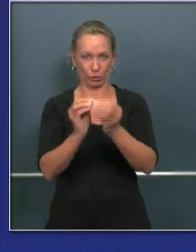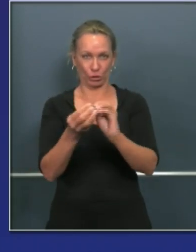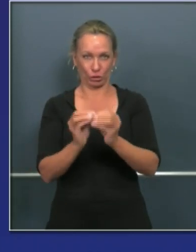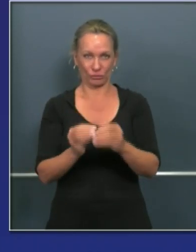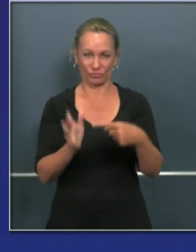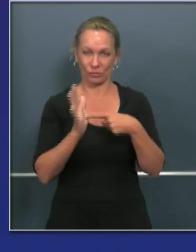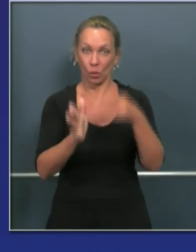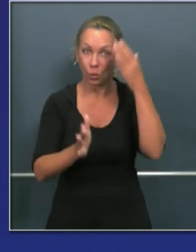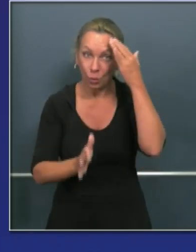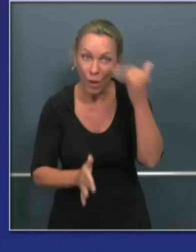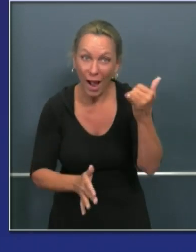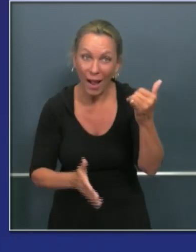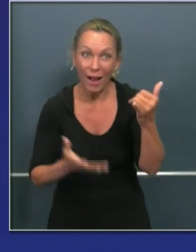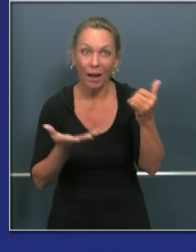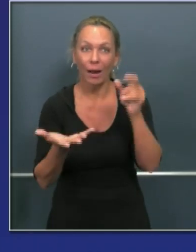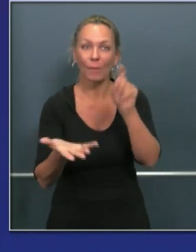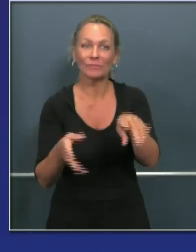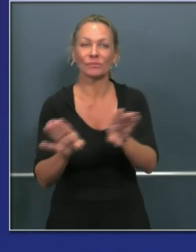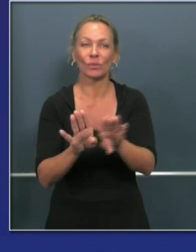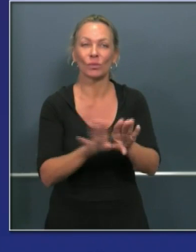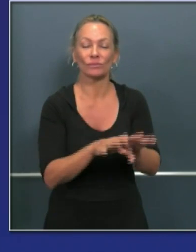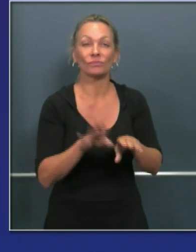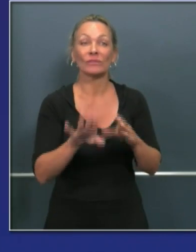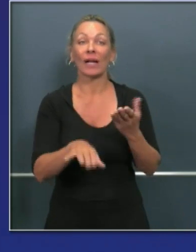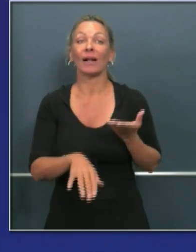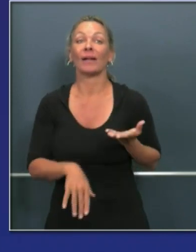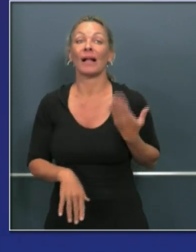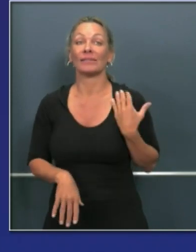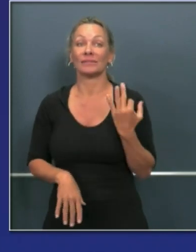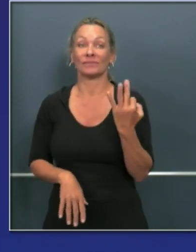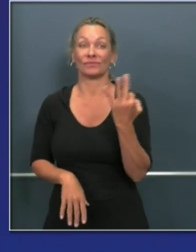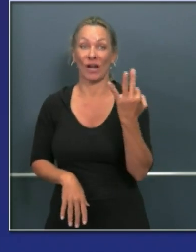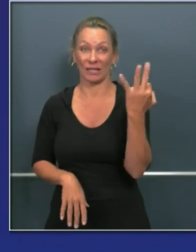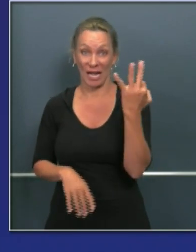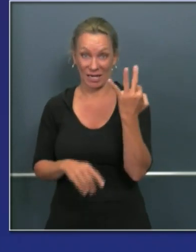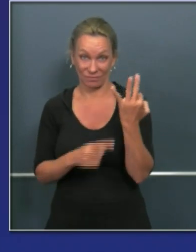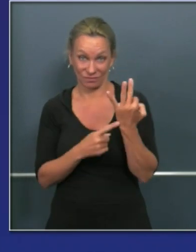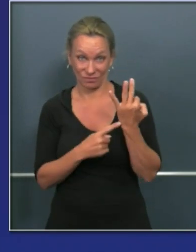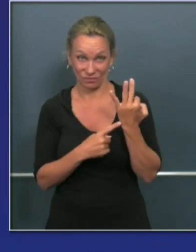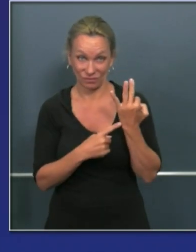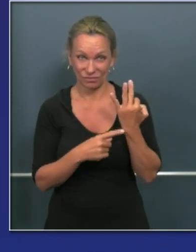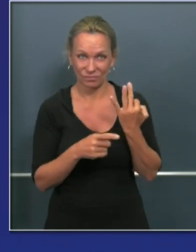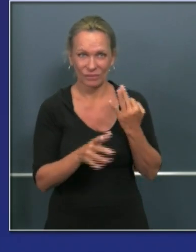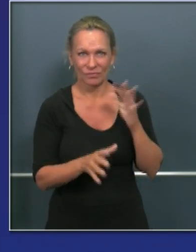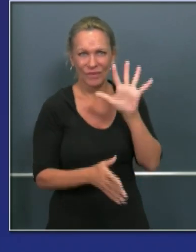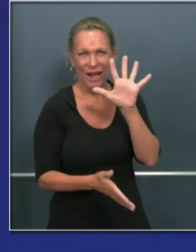WHY THAT'S THE CASE. HERE'S THE CASE NUMBERS FROM 5,932,